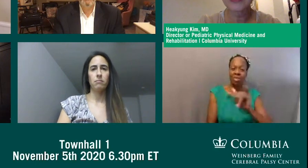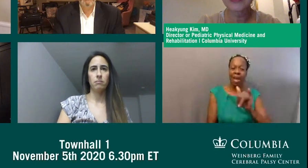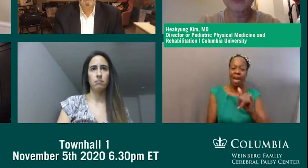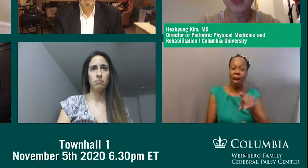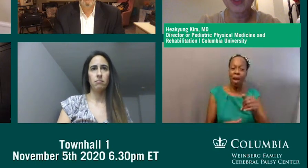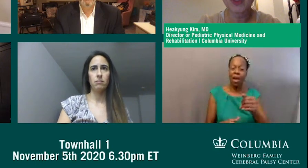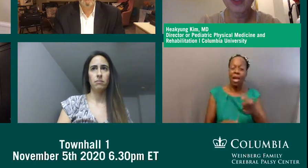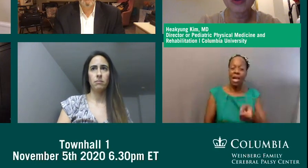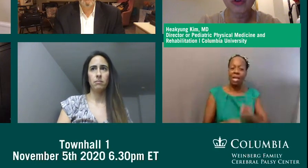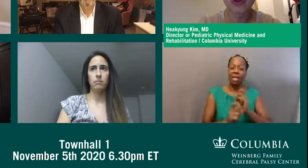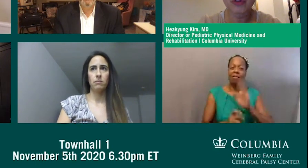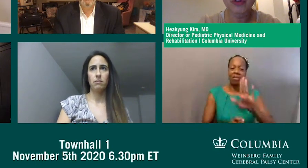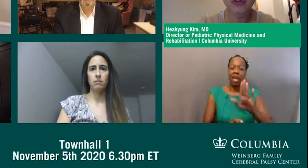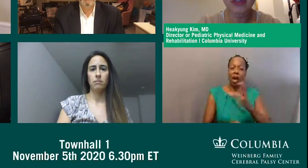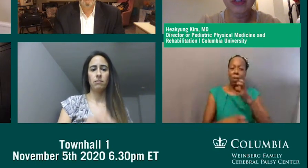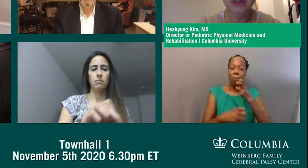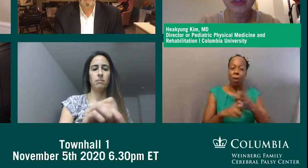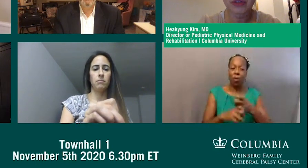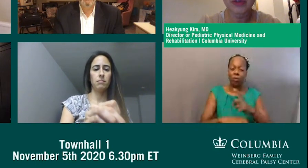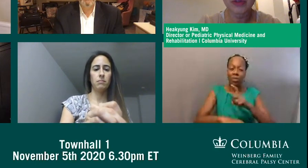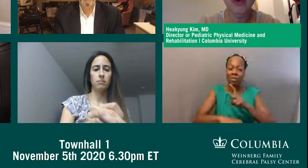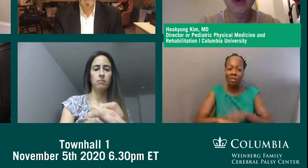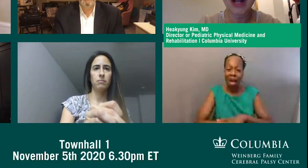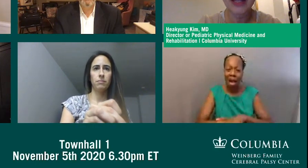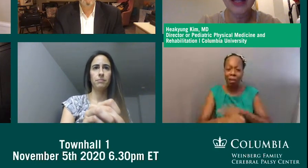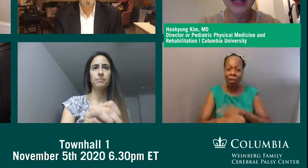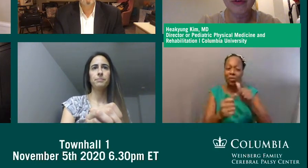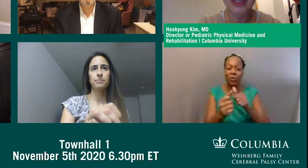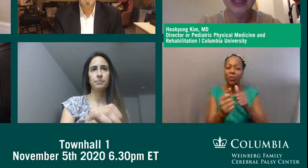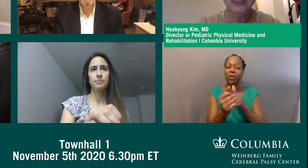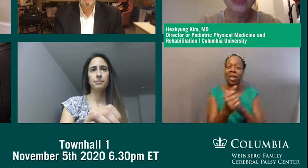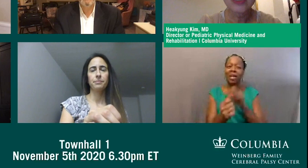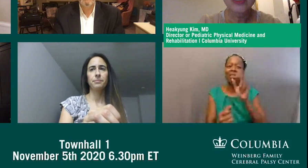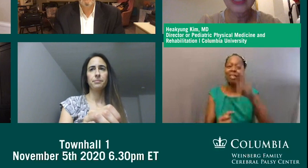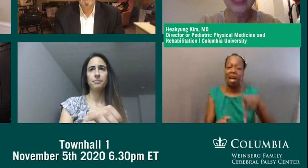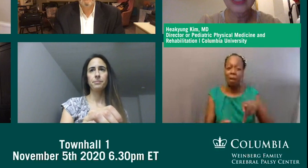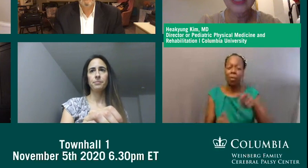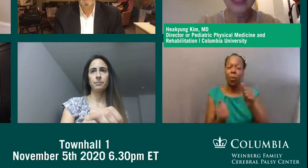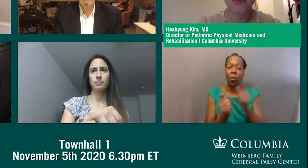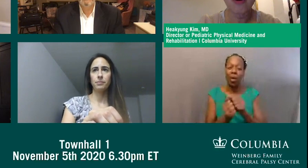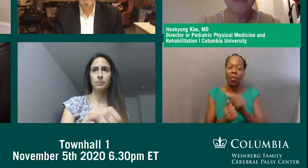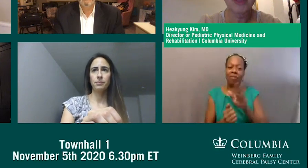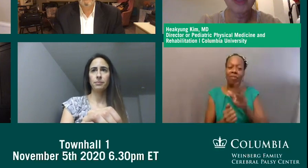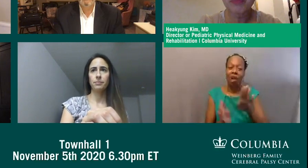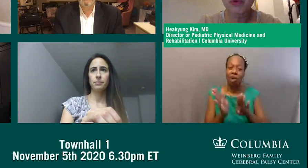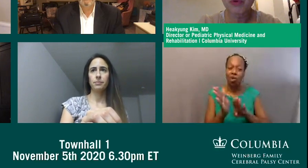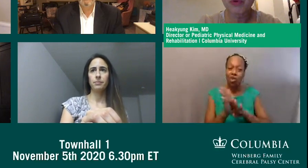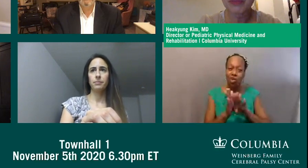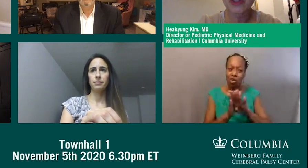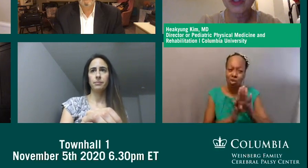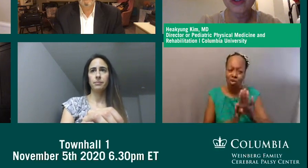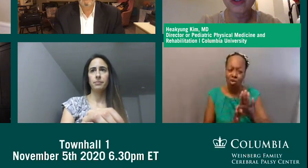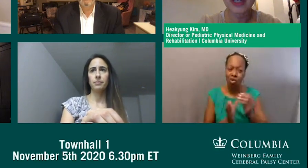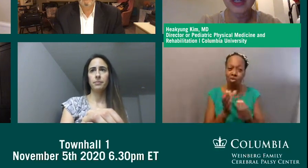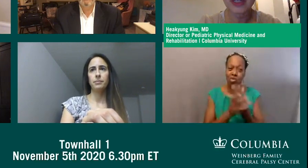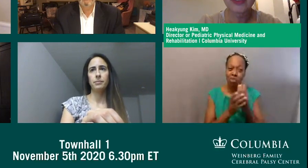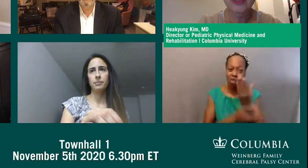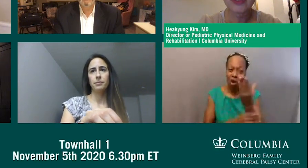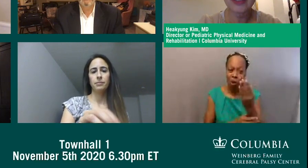So they can catch up their bone growth during growth or while they are growing, so they don't need to go through multiple exploratory.